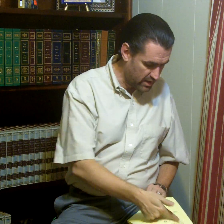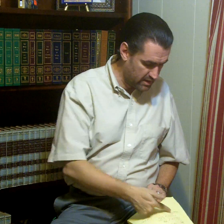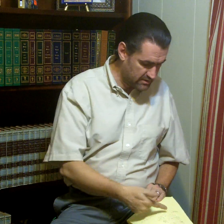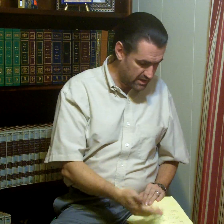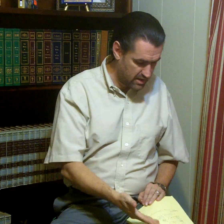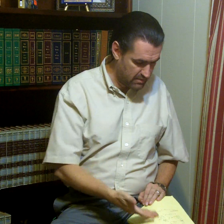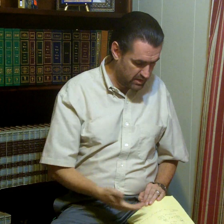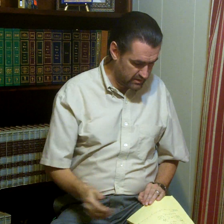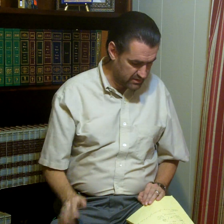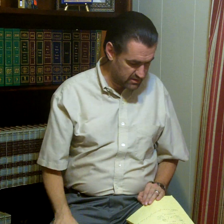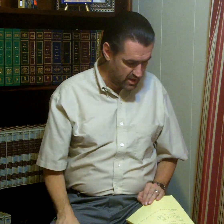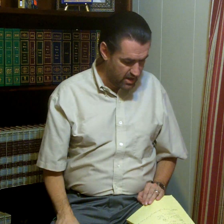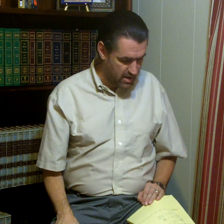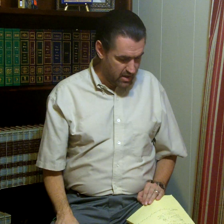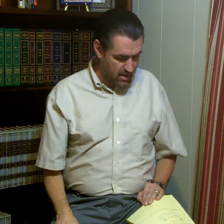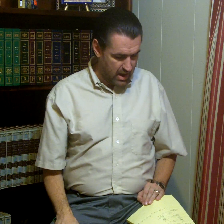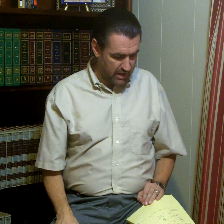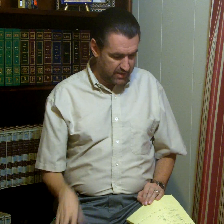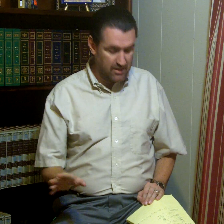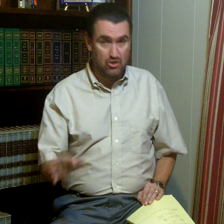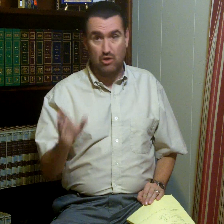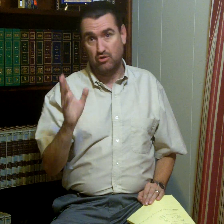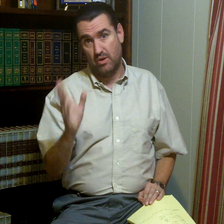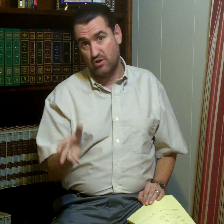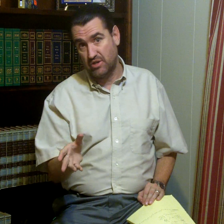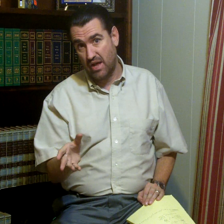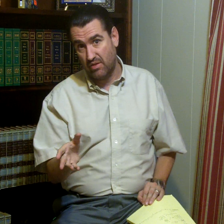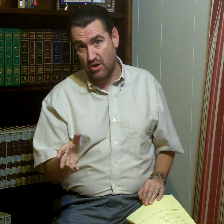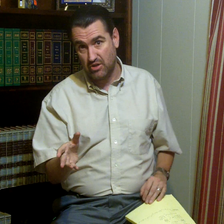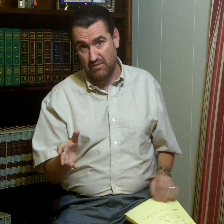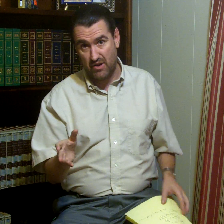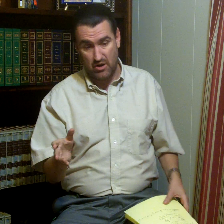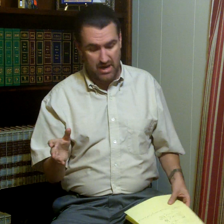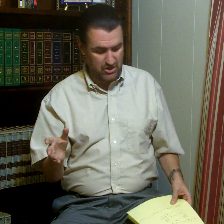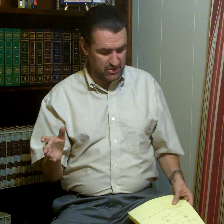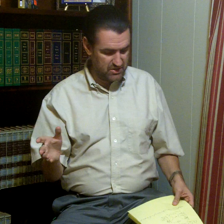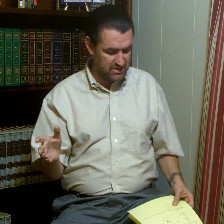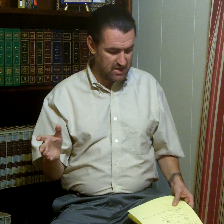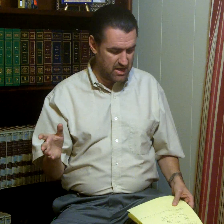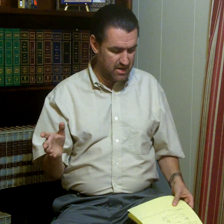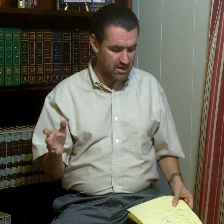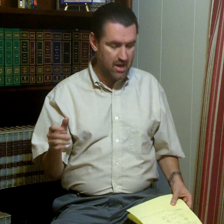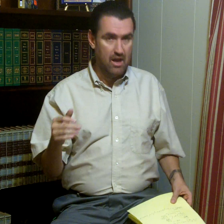Is that on my list? I think so so I understand there's some variations in sign